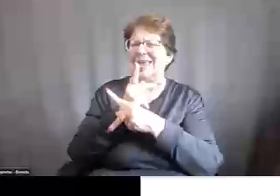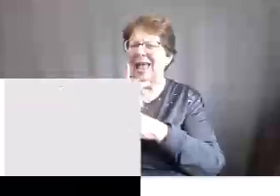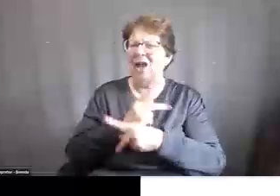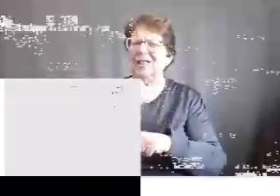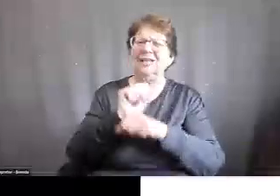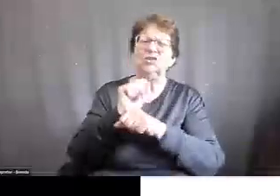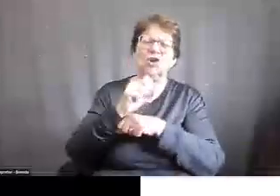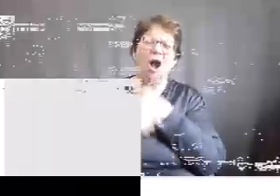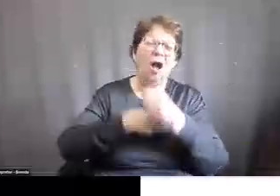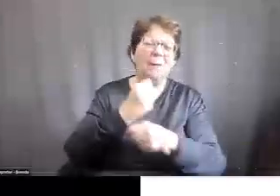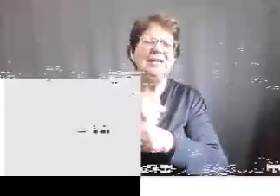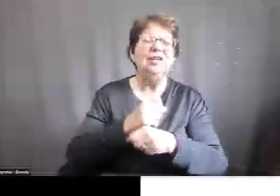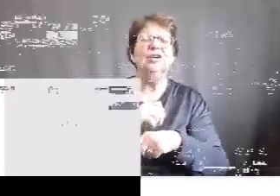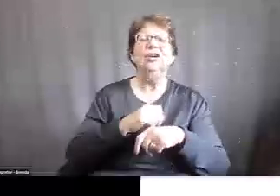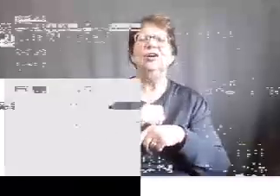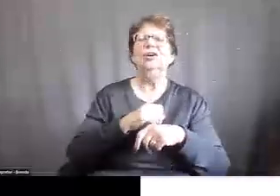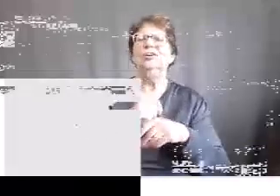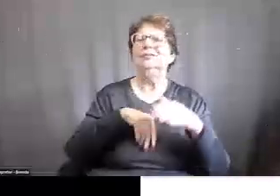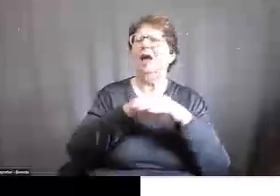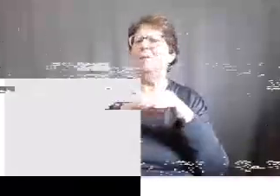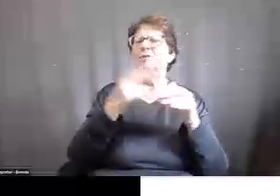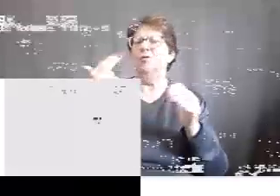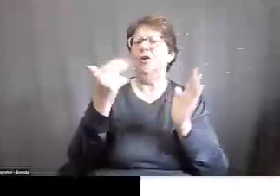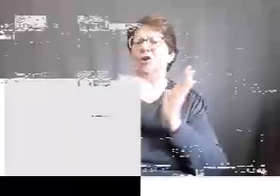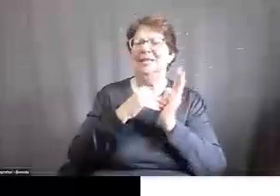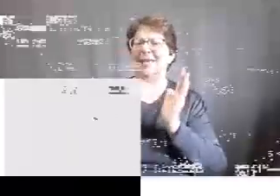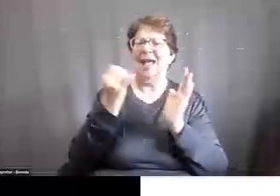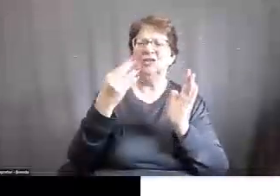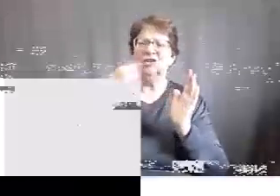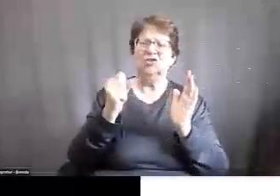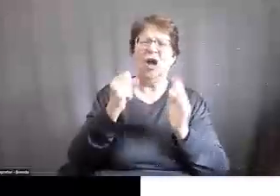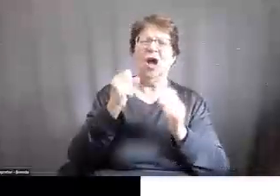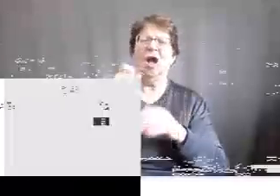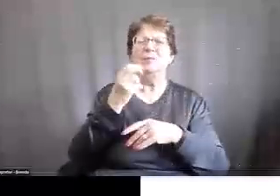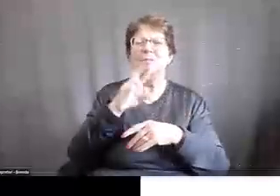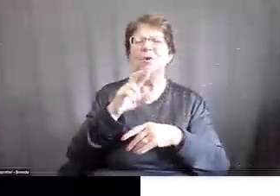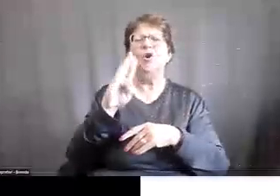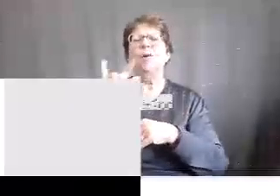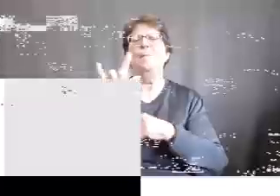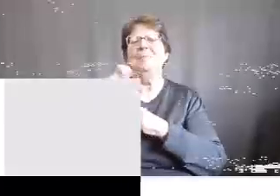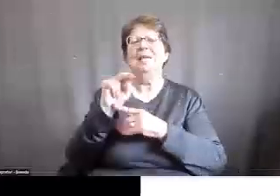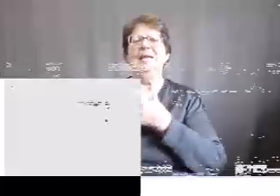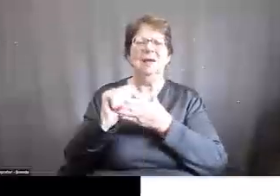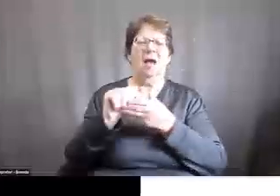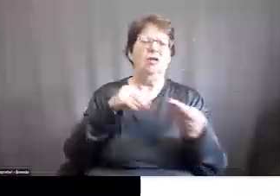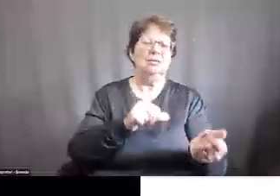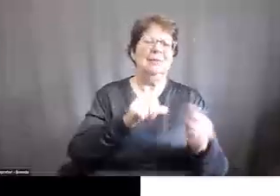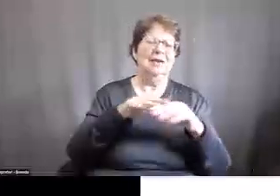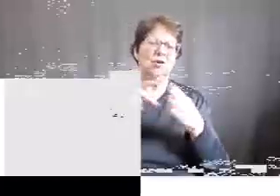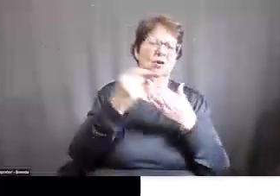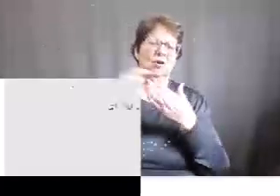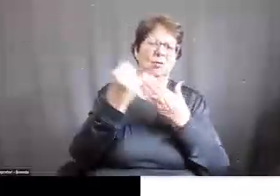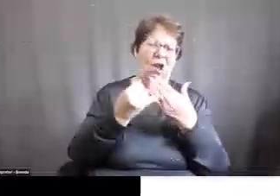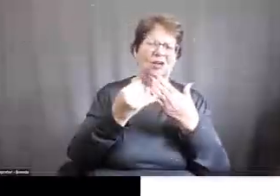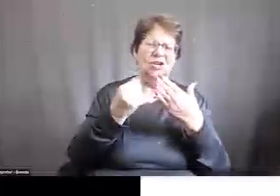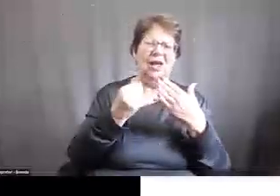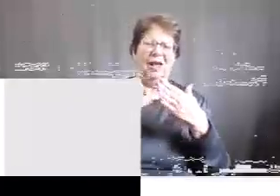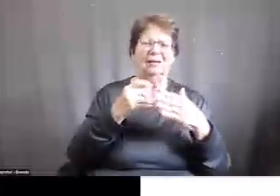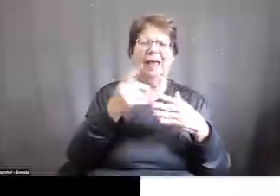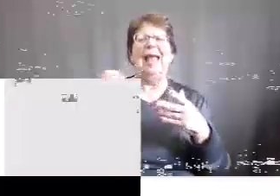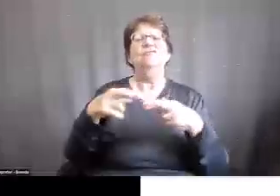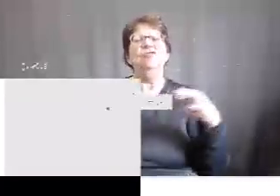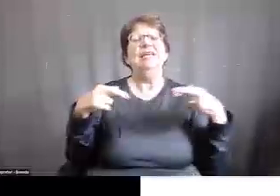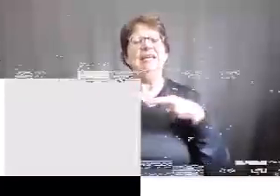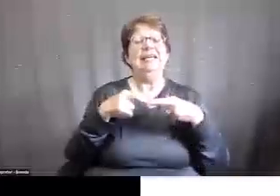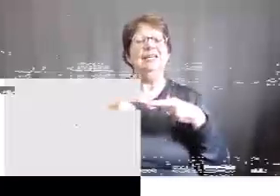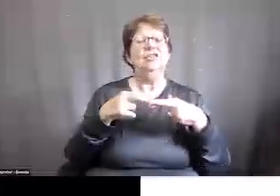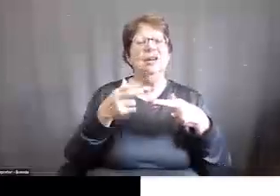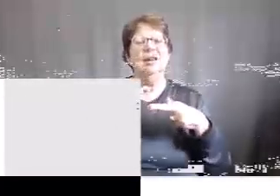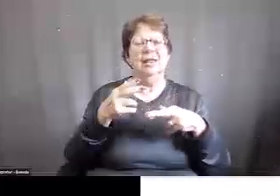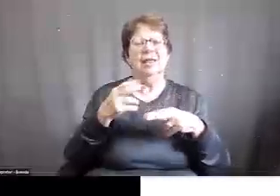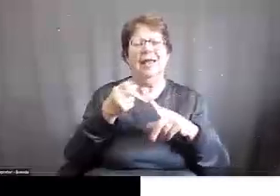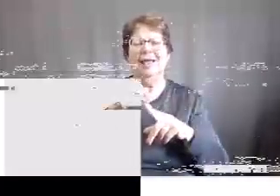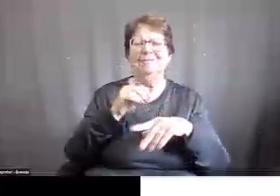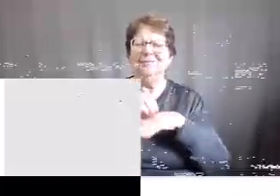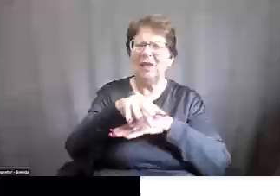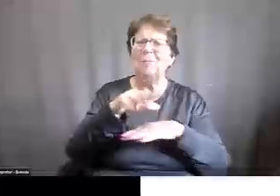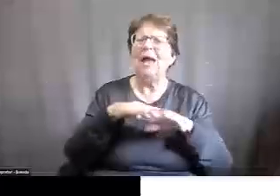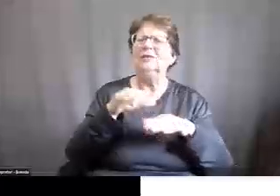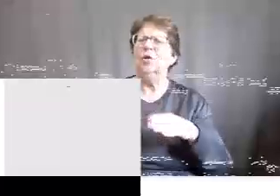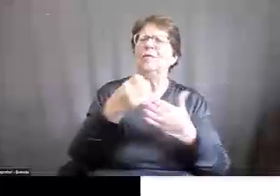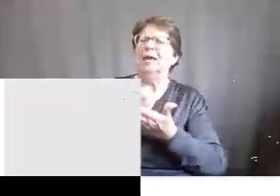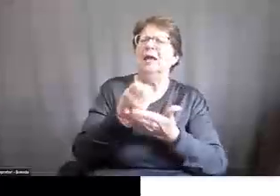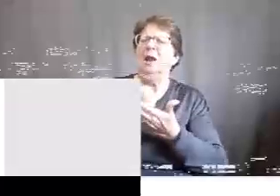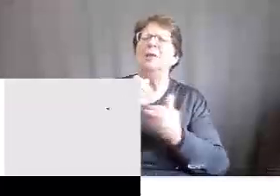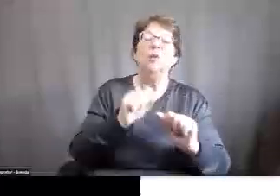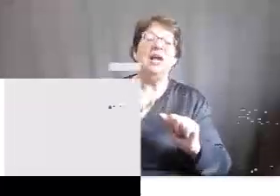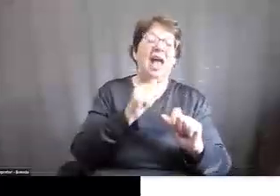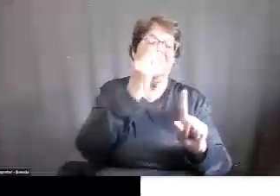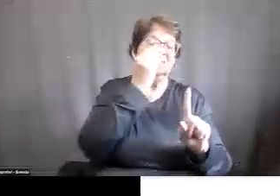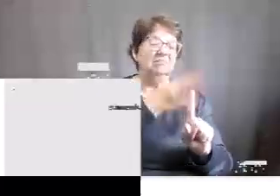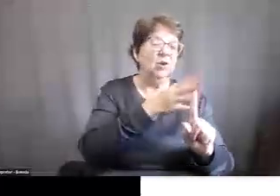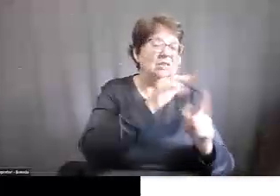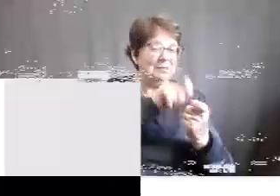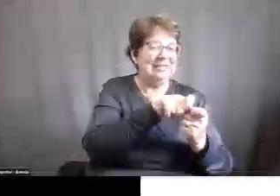Boardroom: you know, up to 13,000 jobs per billion dollars spent on a project, and that's project-specific, but also regionally, and the impacts to the economy. We can get back to you on specific job numbers for West Seattle.